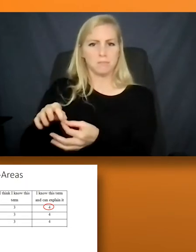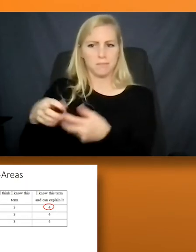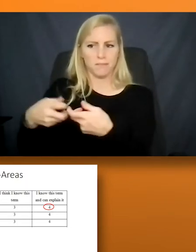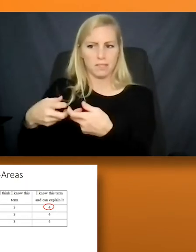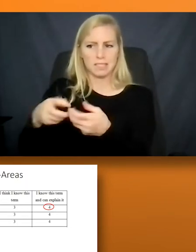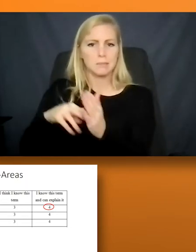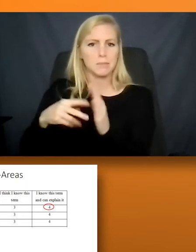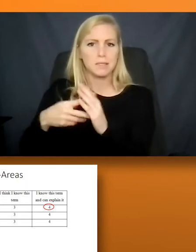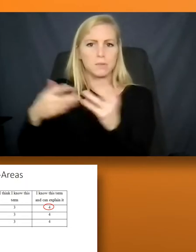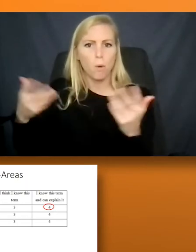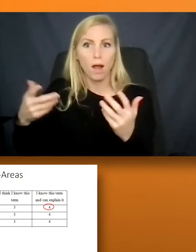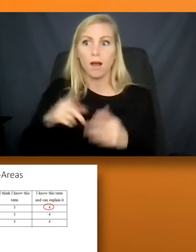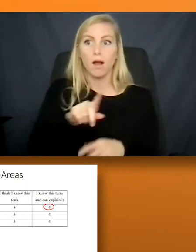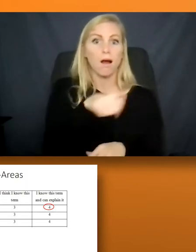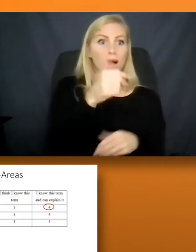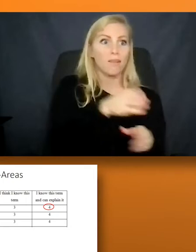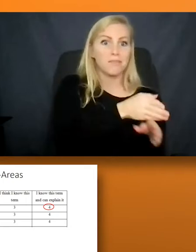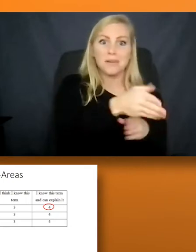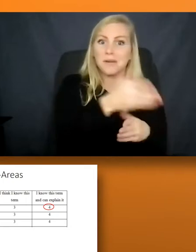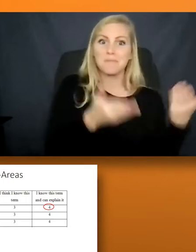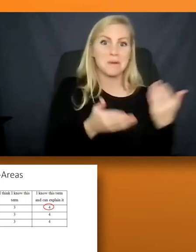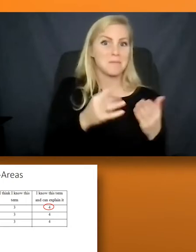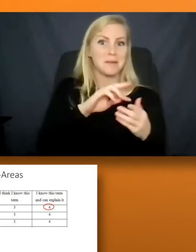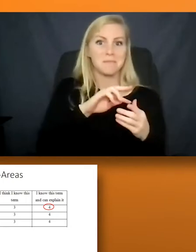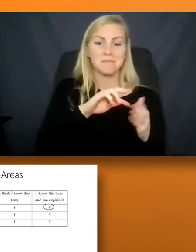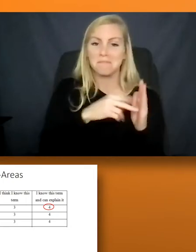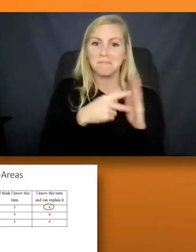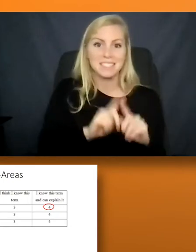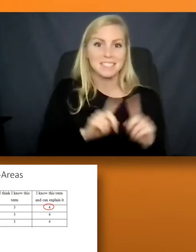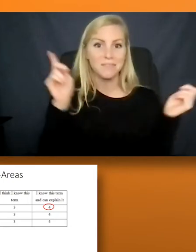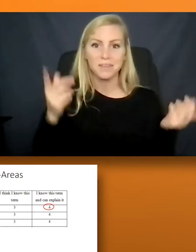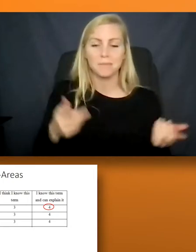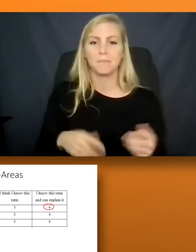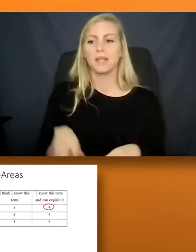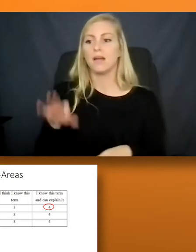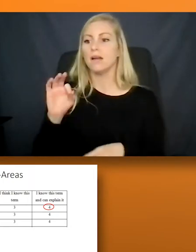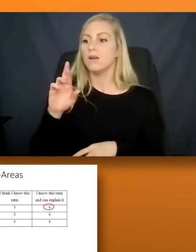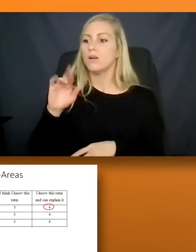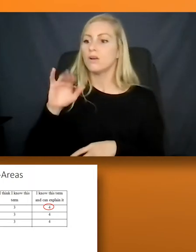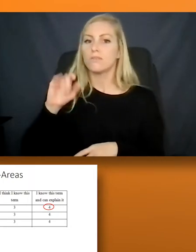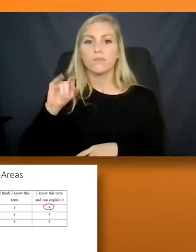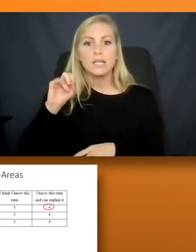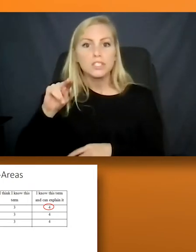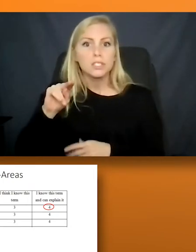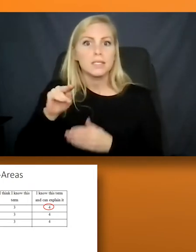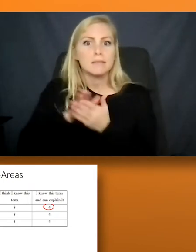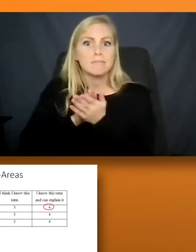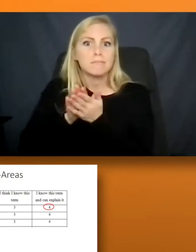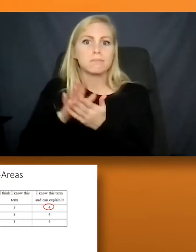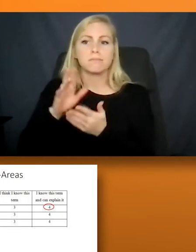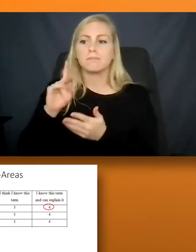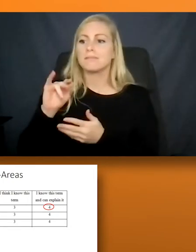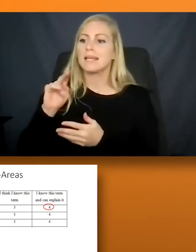which might mean something different in another field. Friction, which means something, you know,